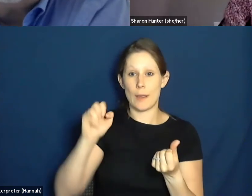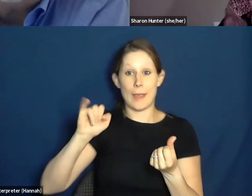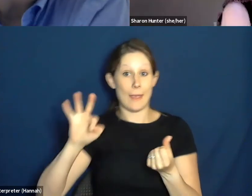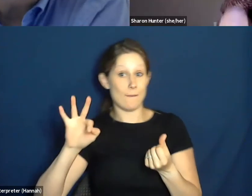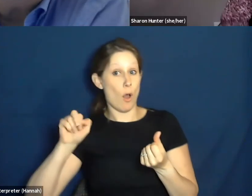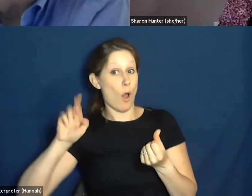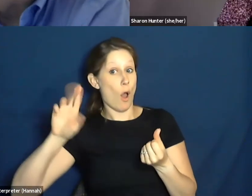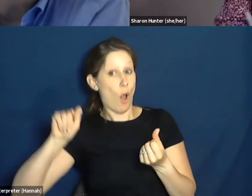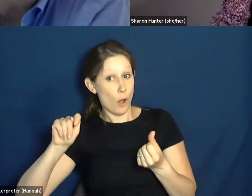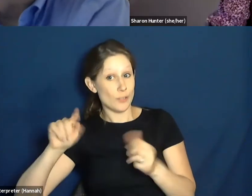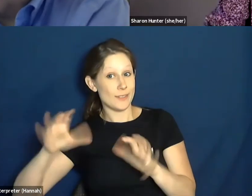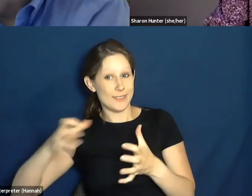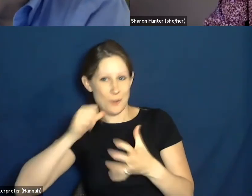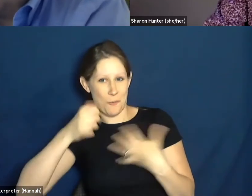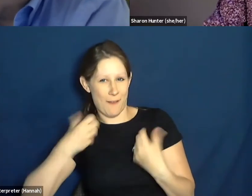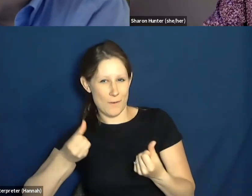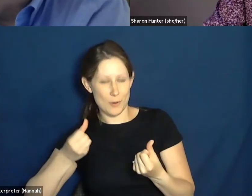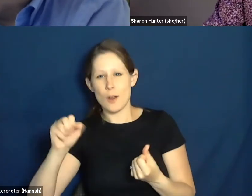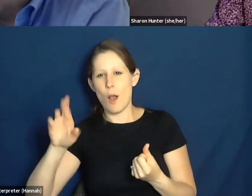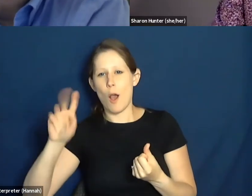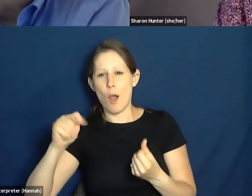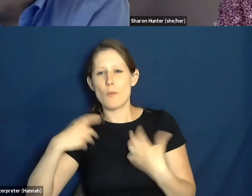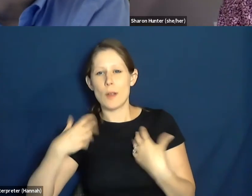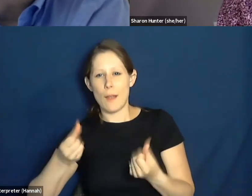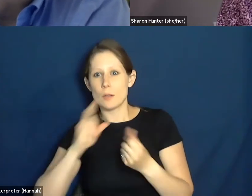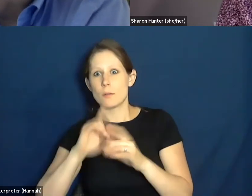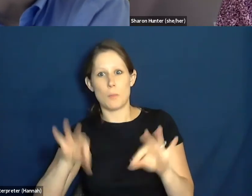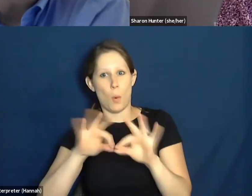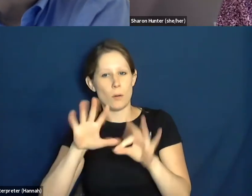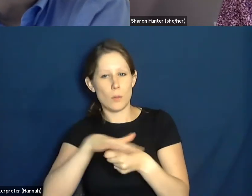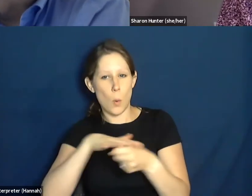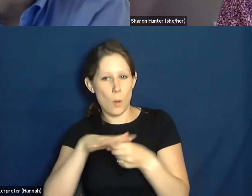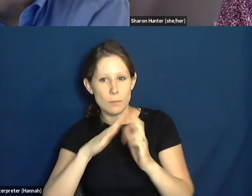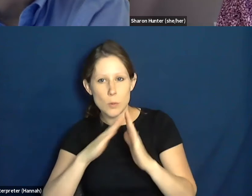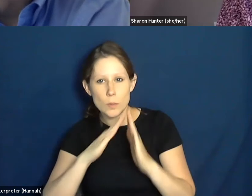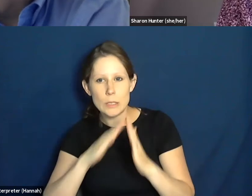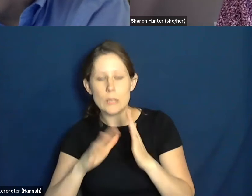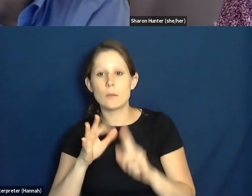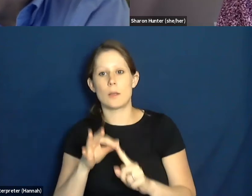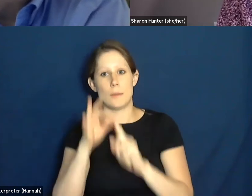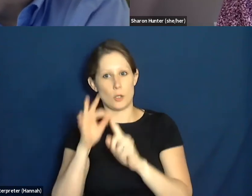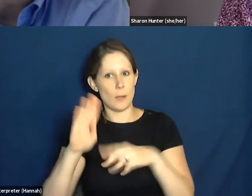Arts is important to the local community, especially related businesses, hospitality,